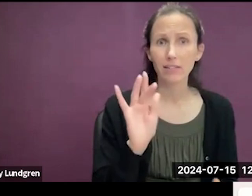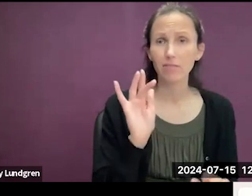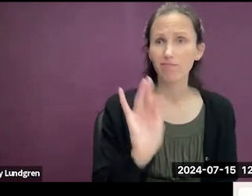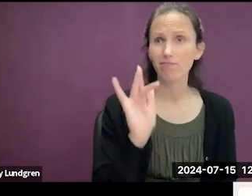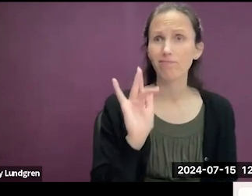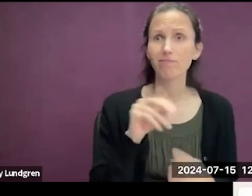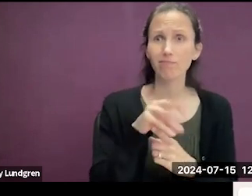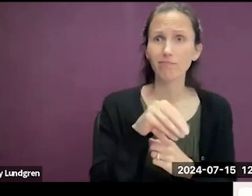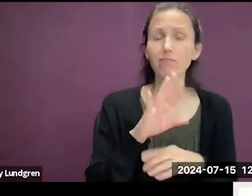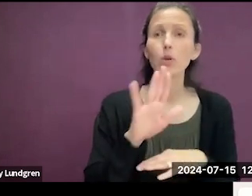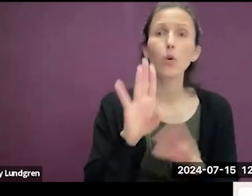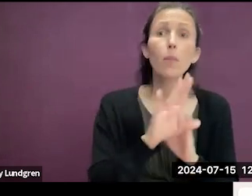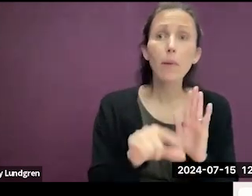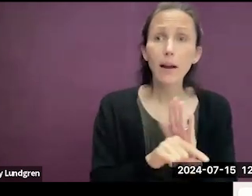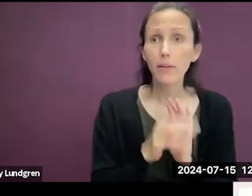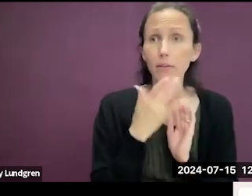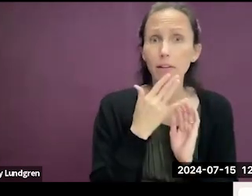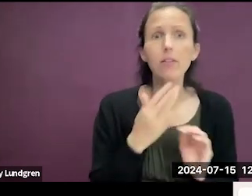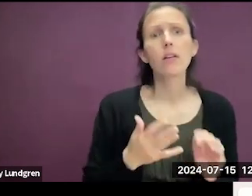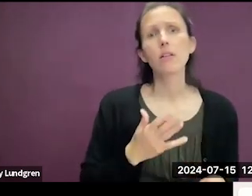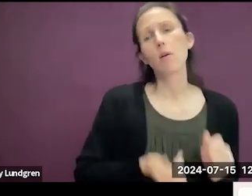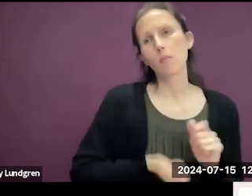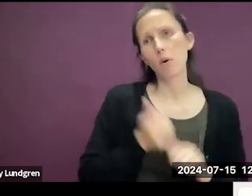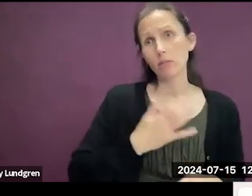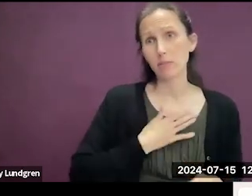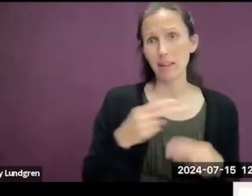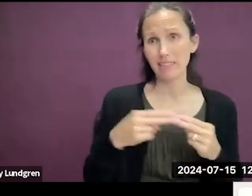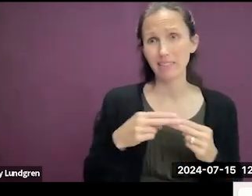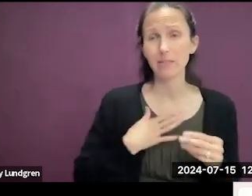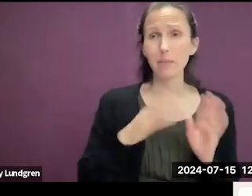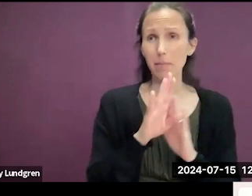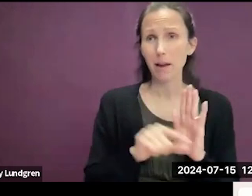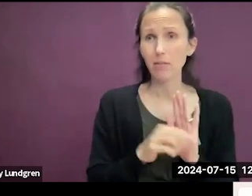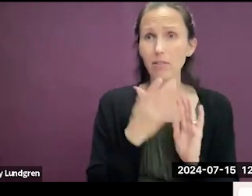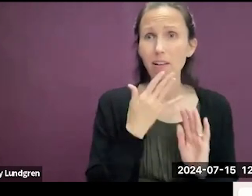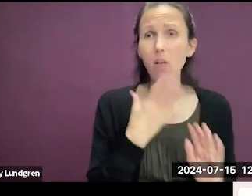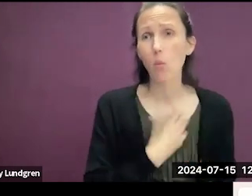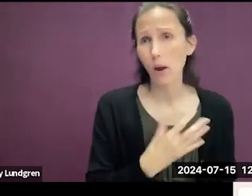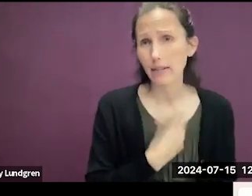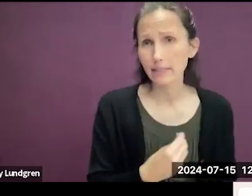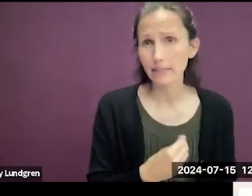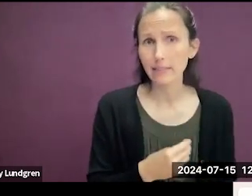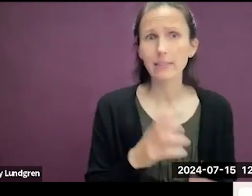So on most of my slides, my background color is white and my foreground color is our Michigan blue.